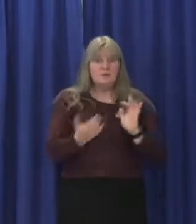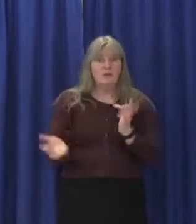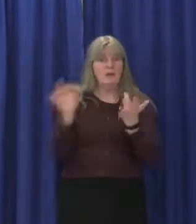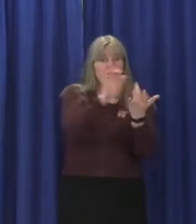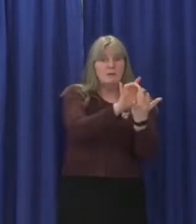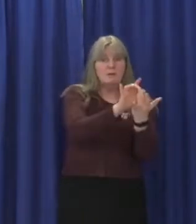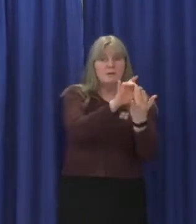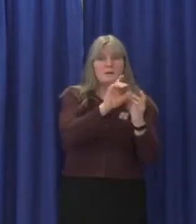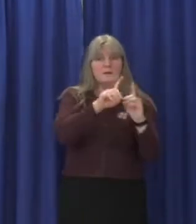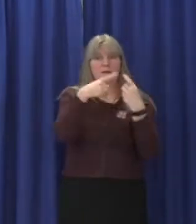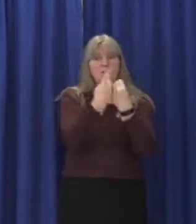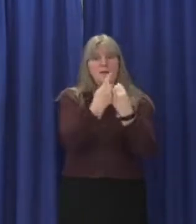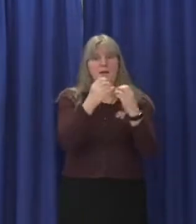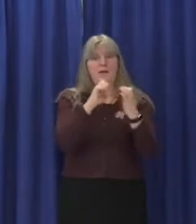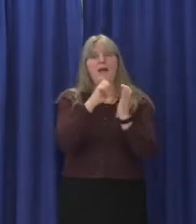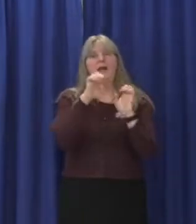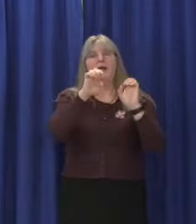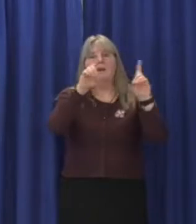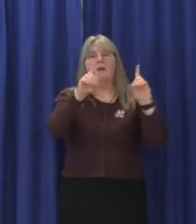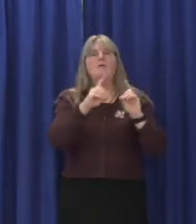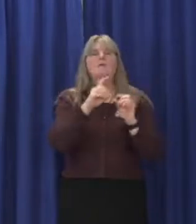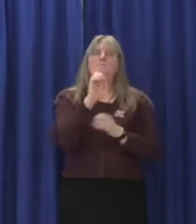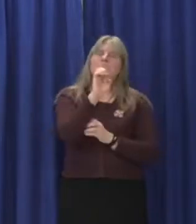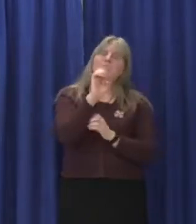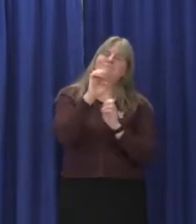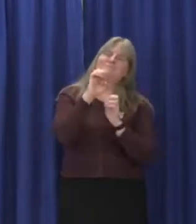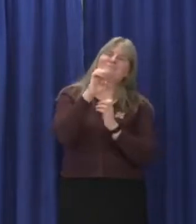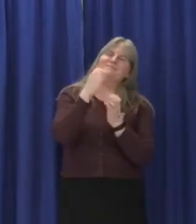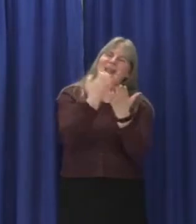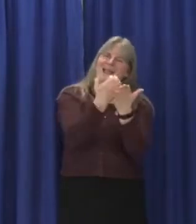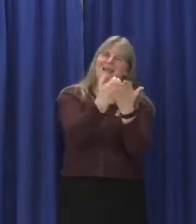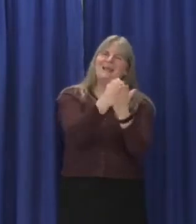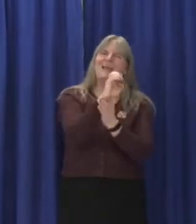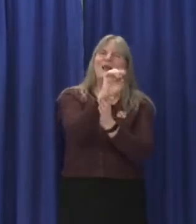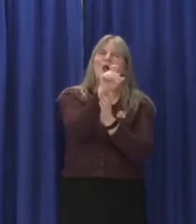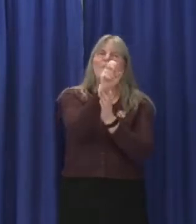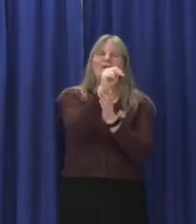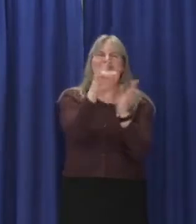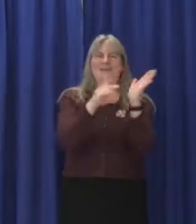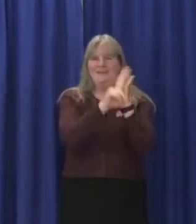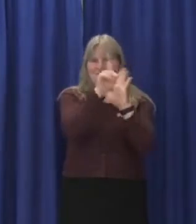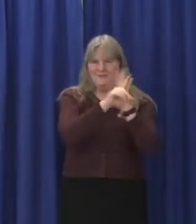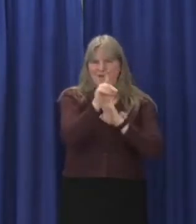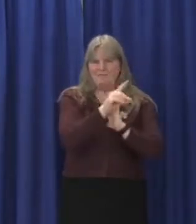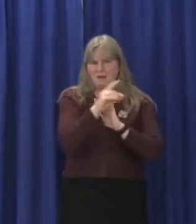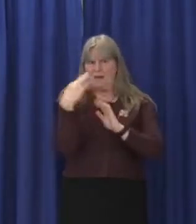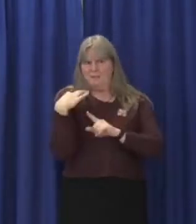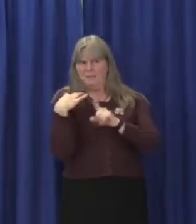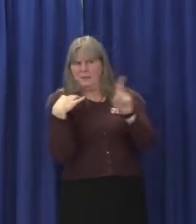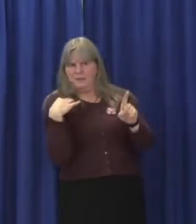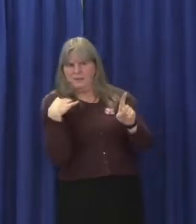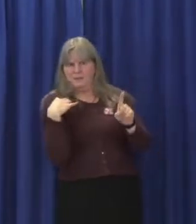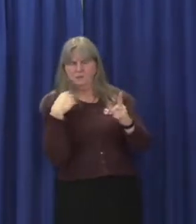Department of Economic Development to start an application. And they can do that in two different ways.